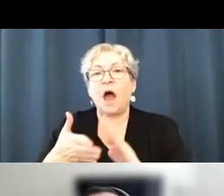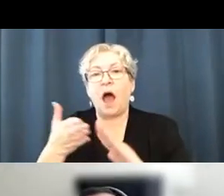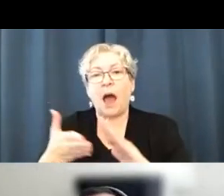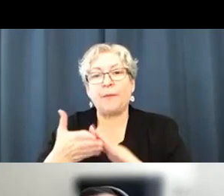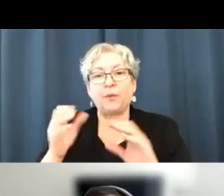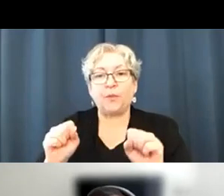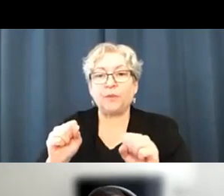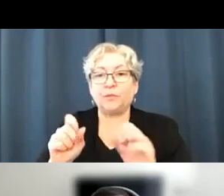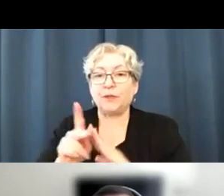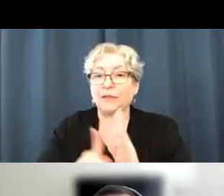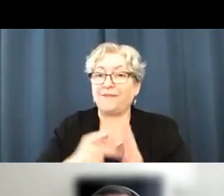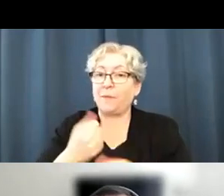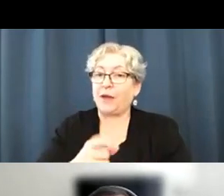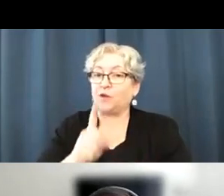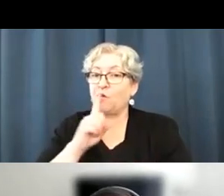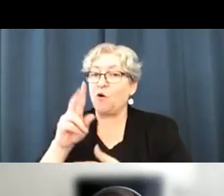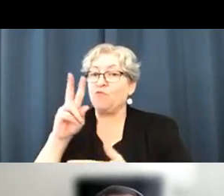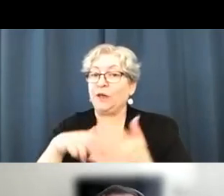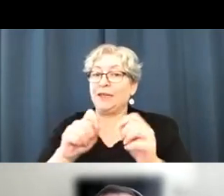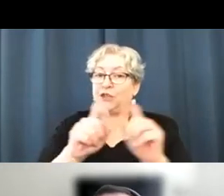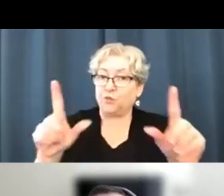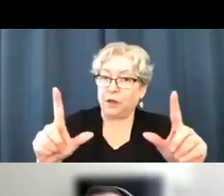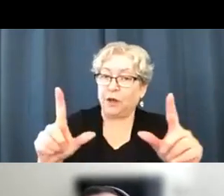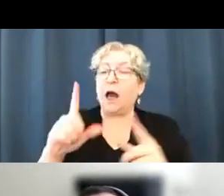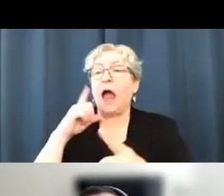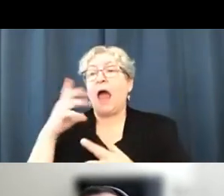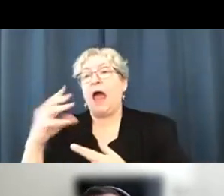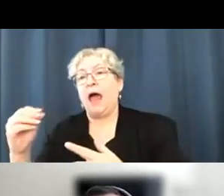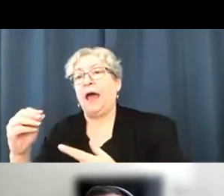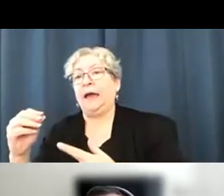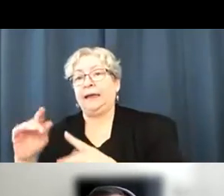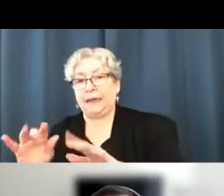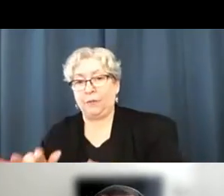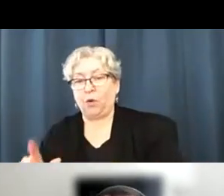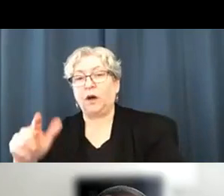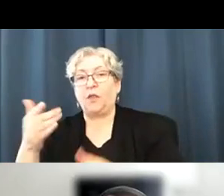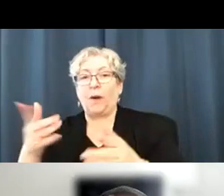that it works with the screen readers, works with keyboard, with alternative methods of interaction.